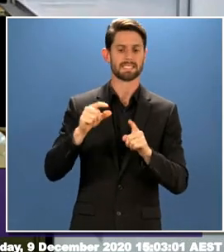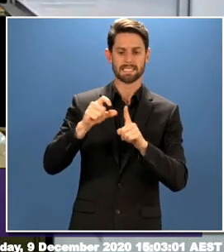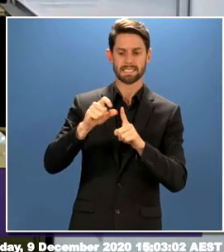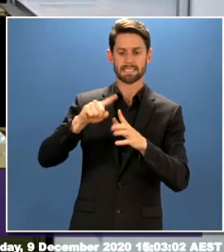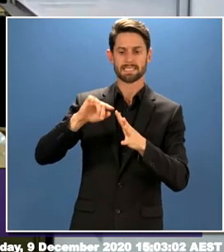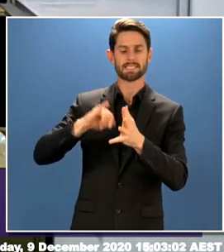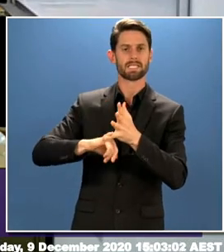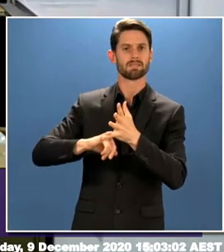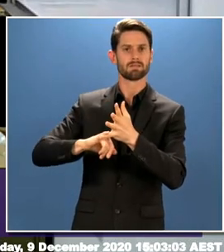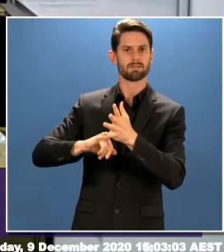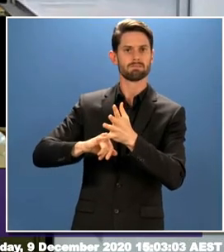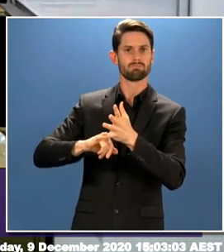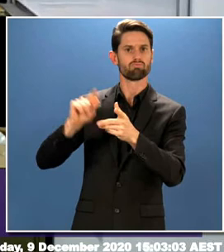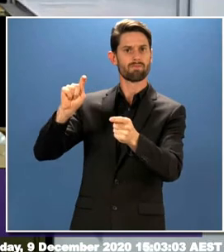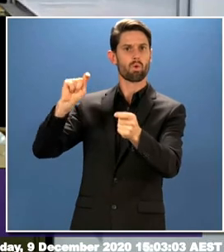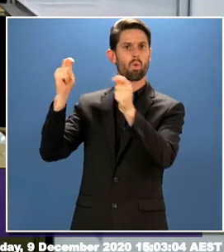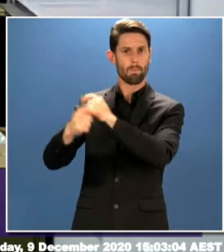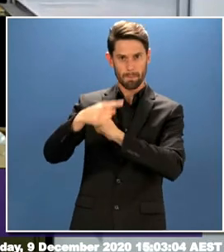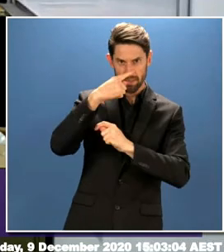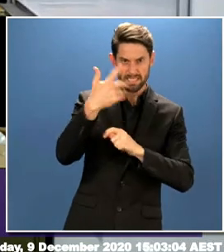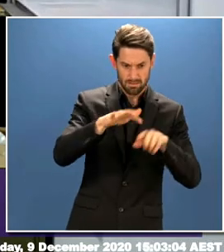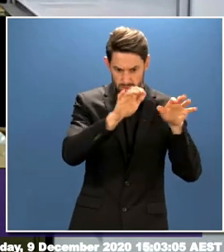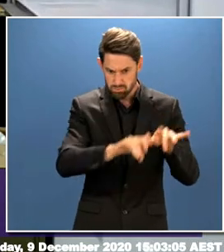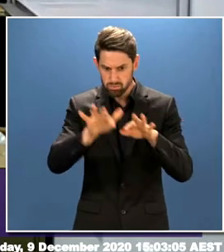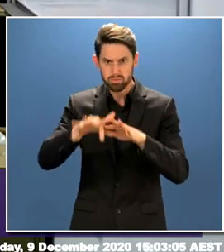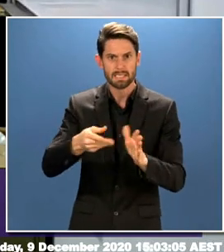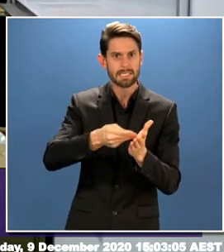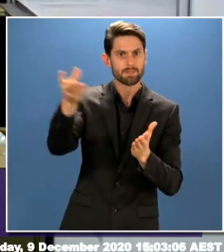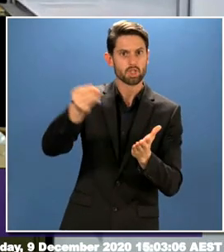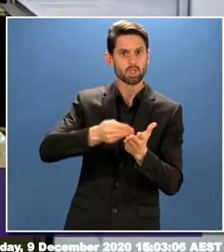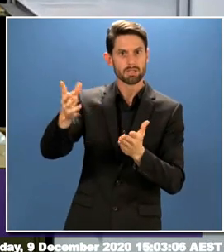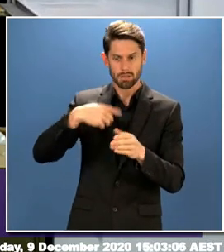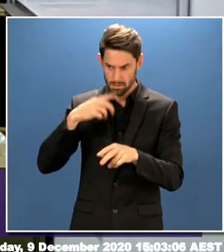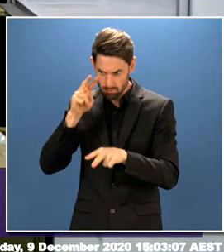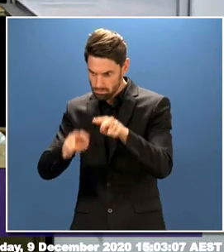that have occurred over a long period of time, and we also did interviewing in-depth,